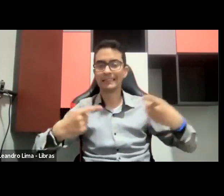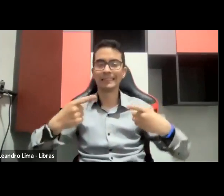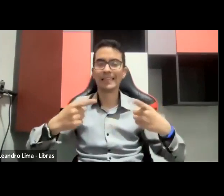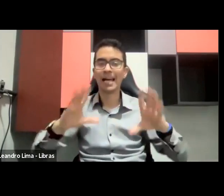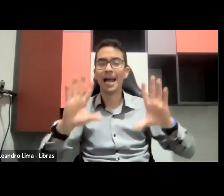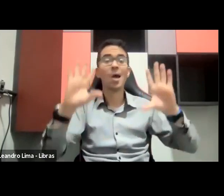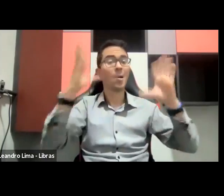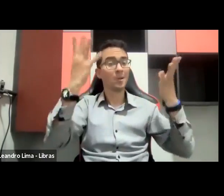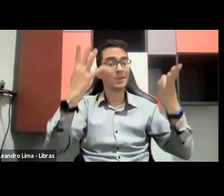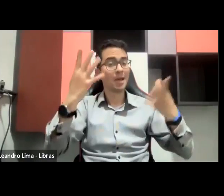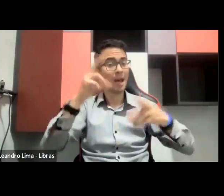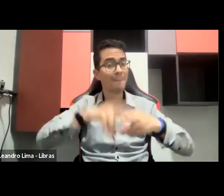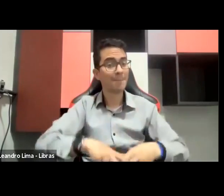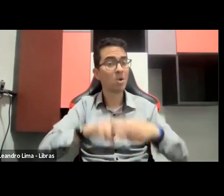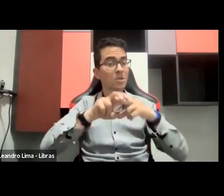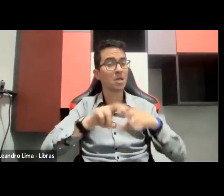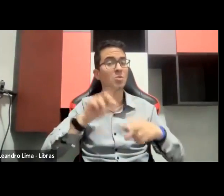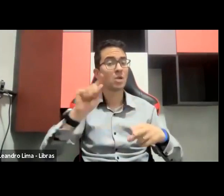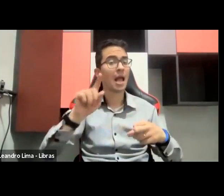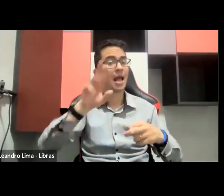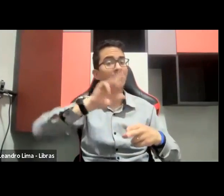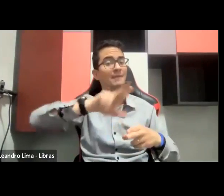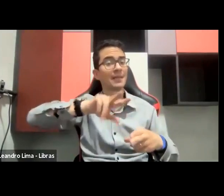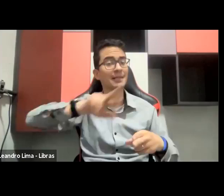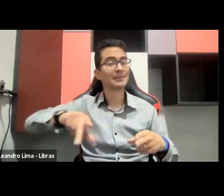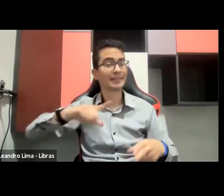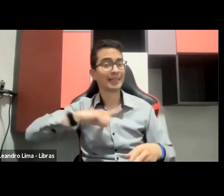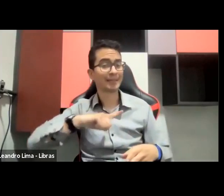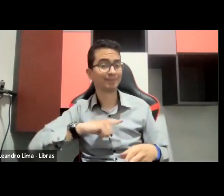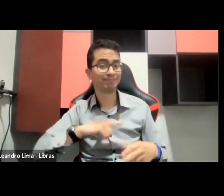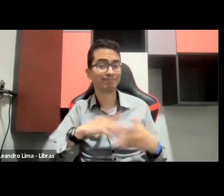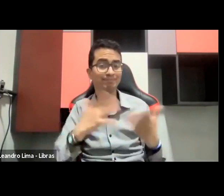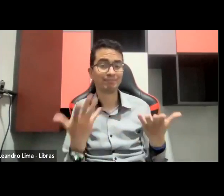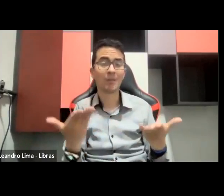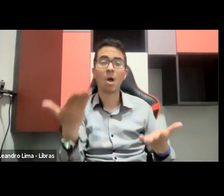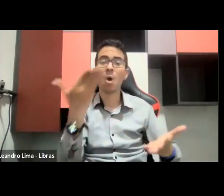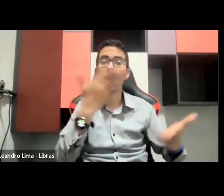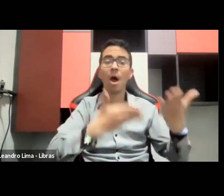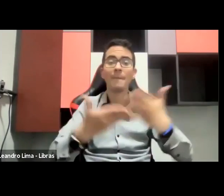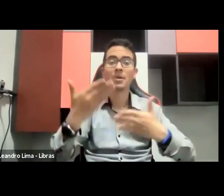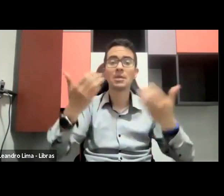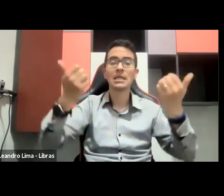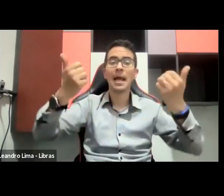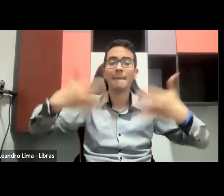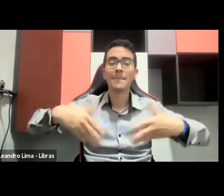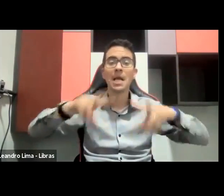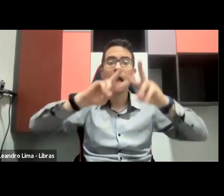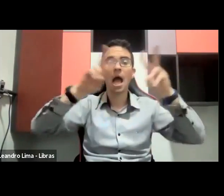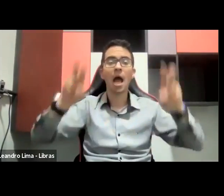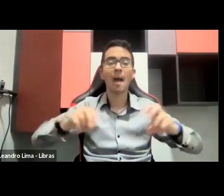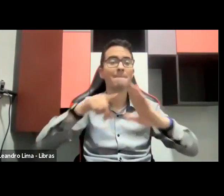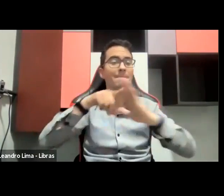from this differences, because we're this differences, because when we talk about. culture collaboration in our research group, it's very much Connect group, it's very much Connected